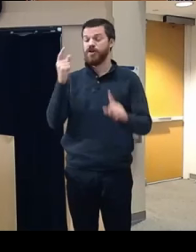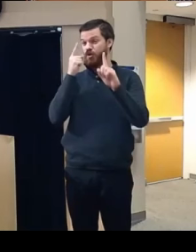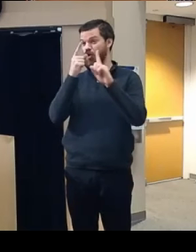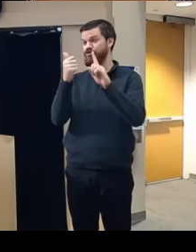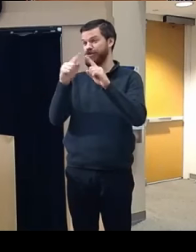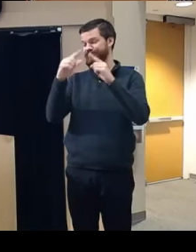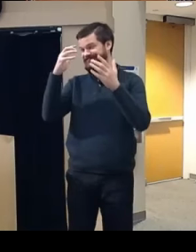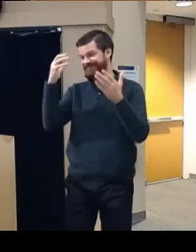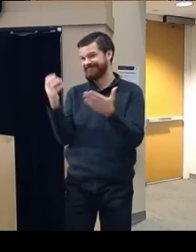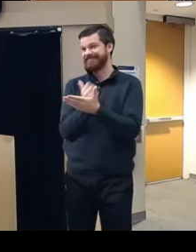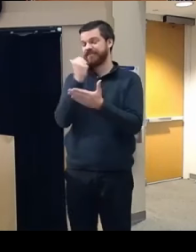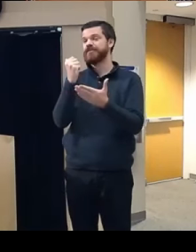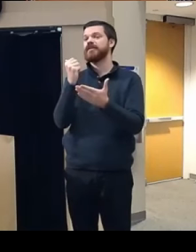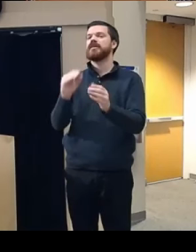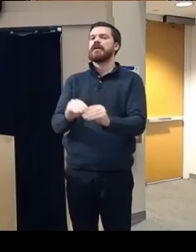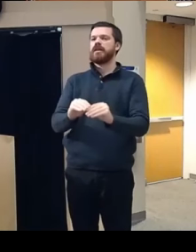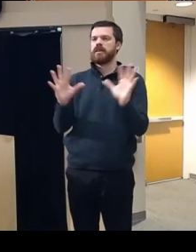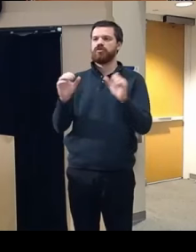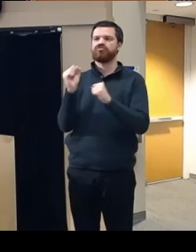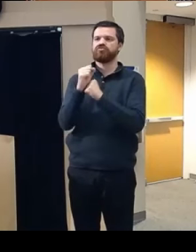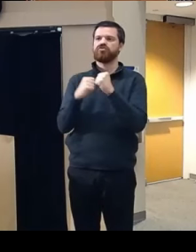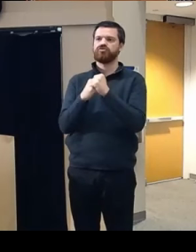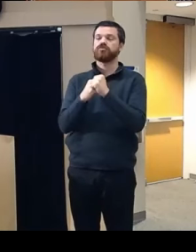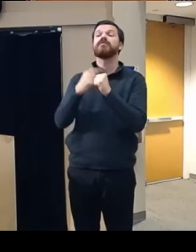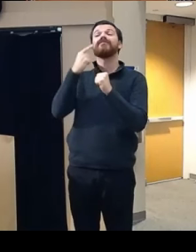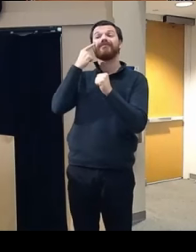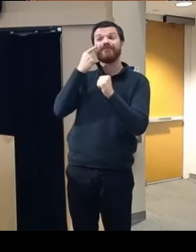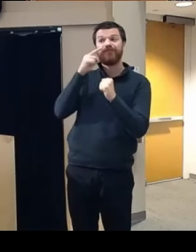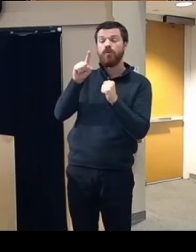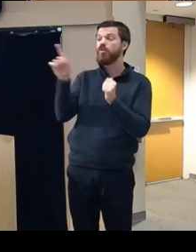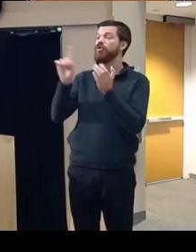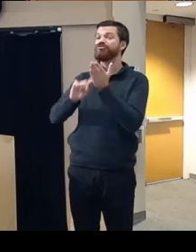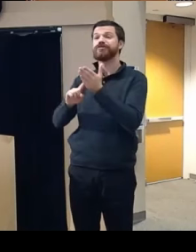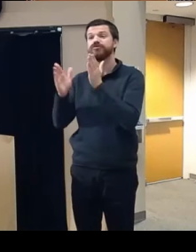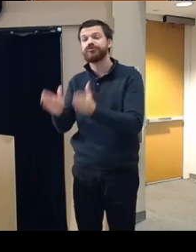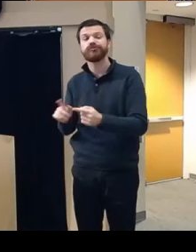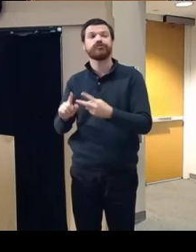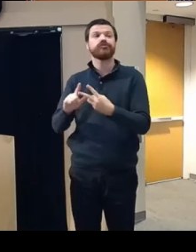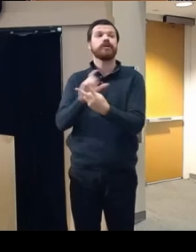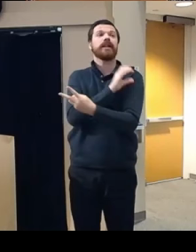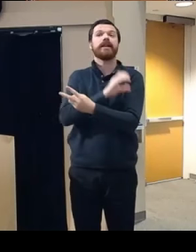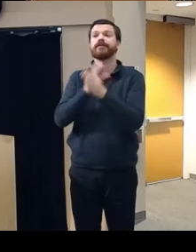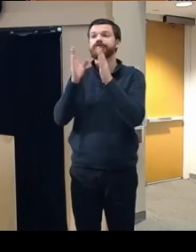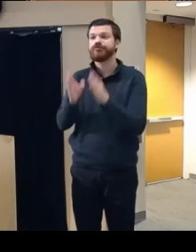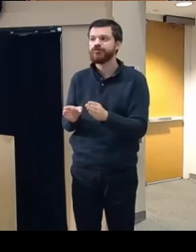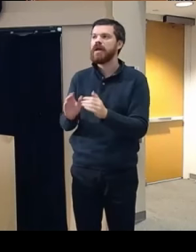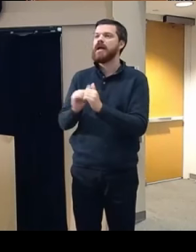the department is a more clear structure um for researchers for clinicians in terms of how to to